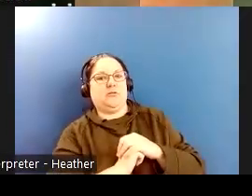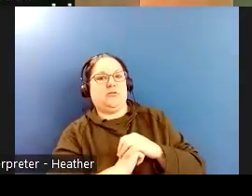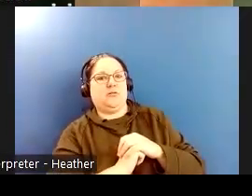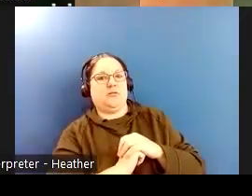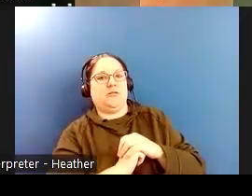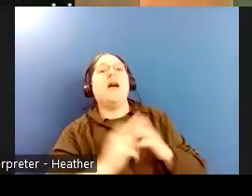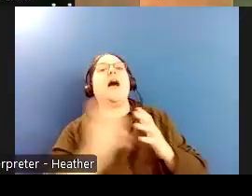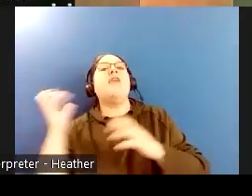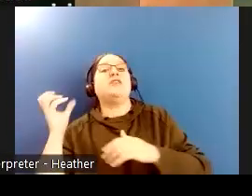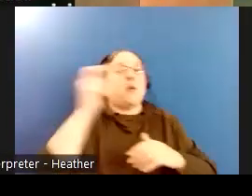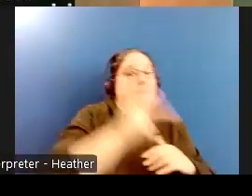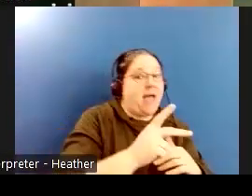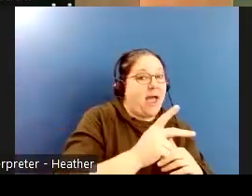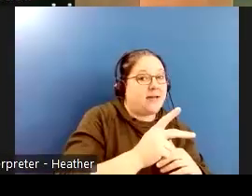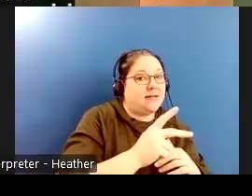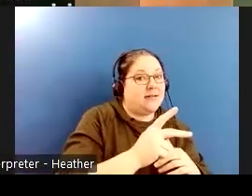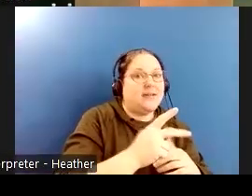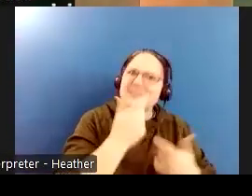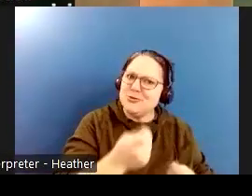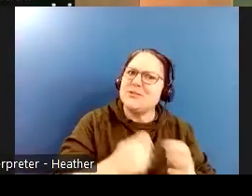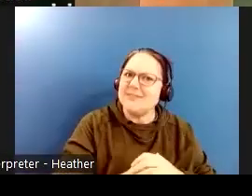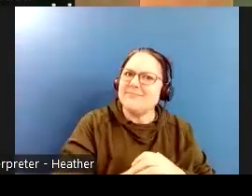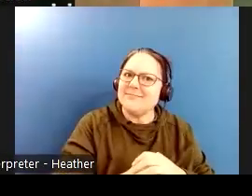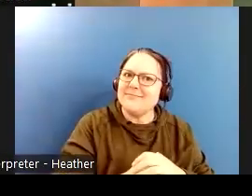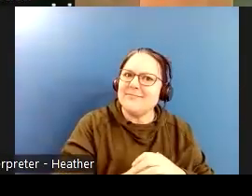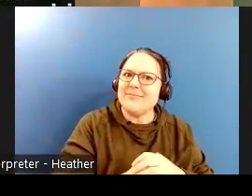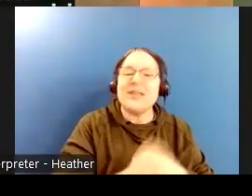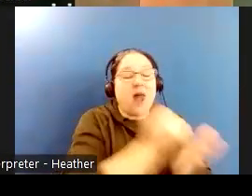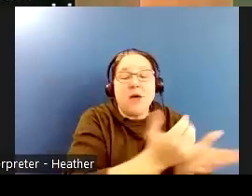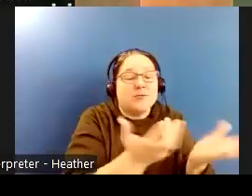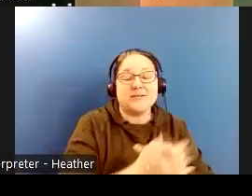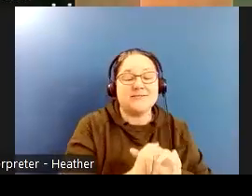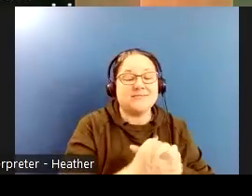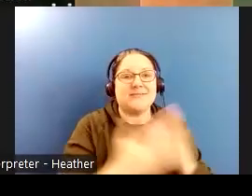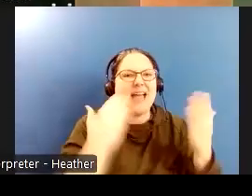back in. Fascinating um and very helpful. Uh I don't know why we're not doing it more because